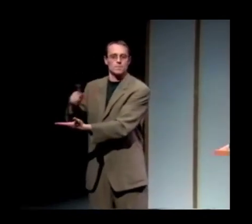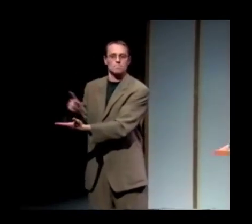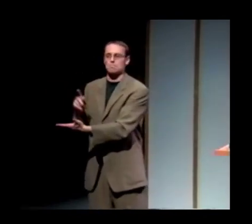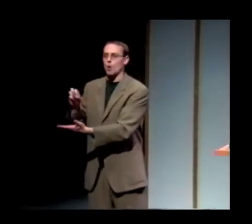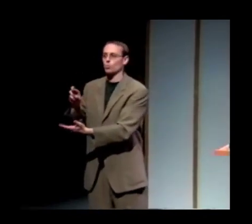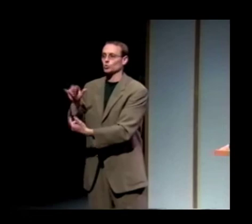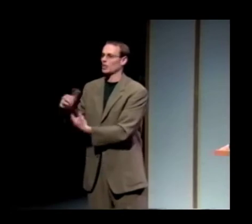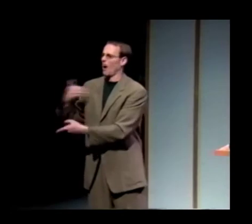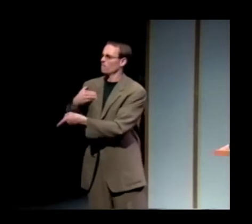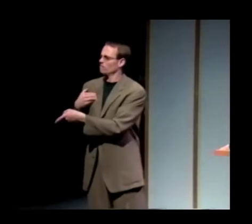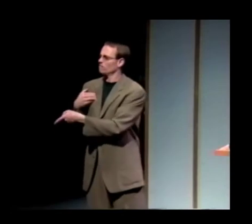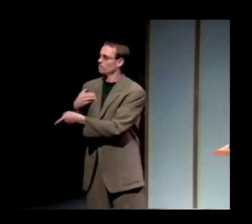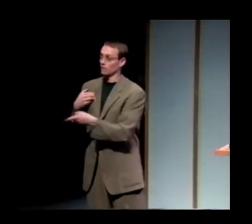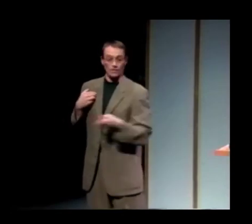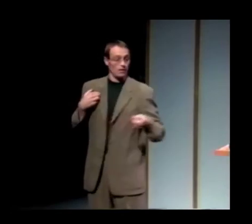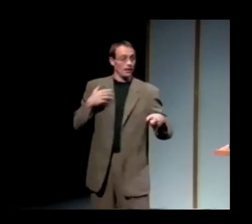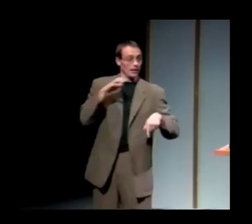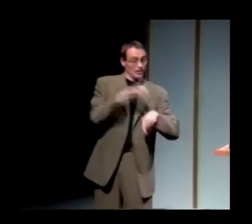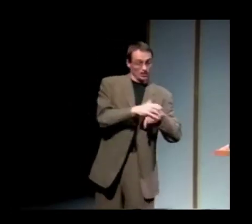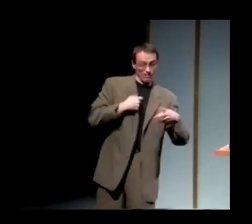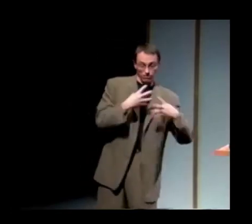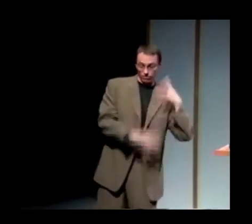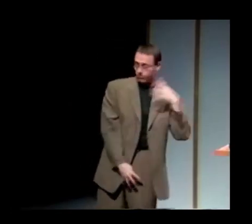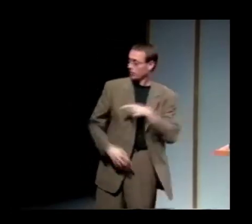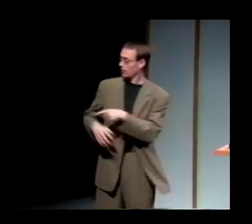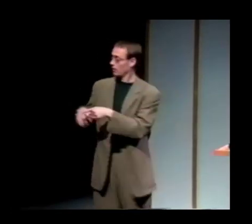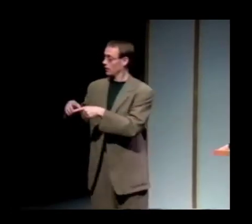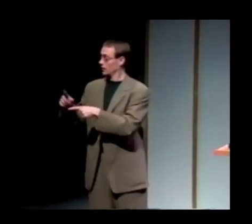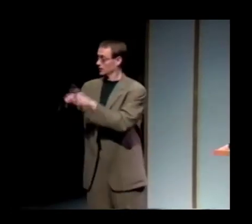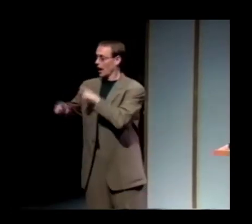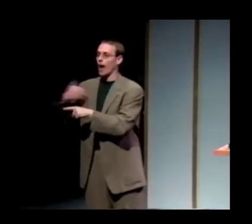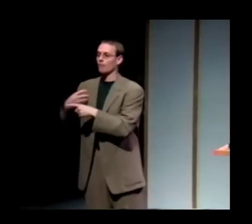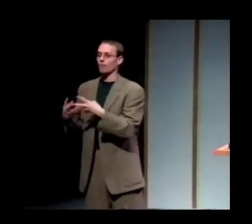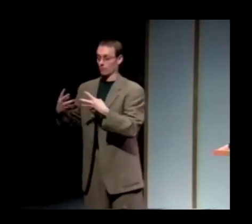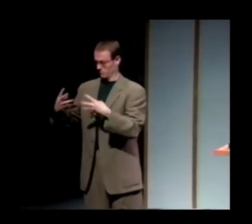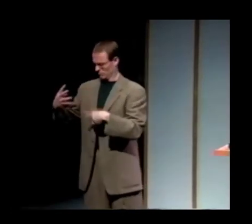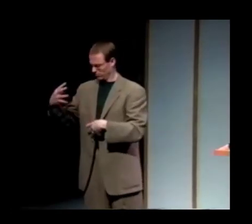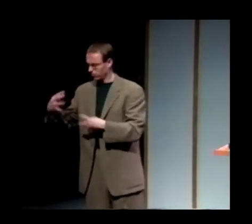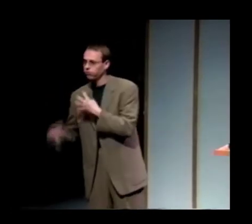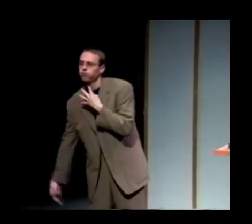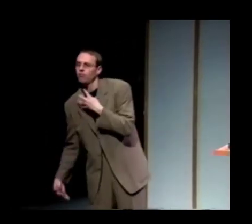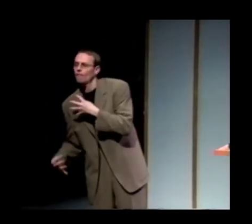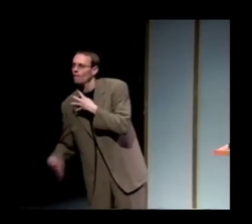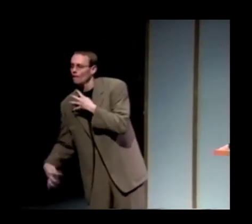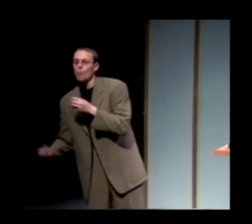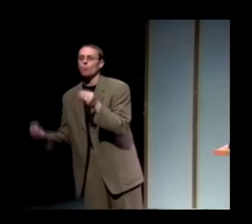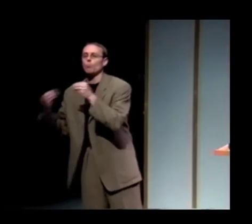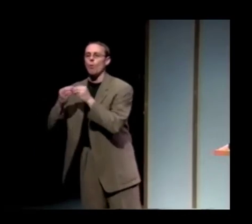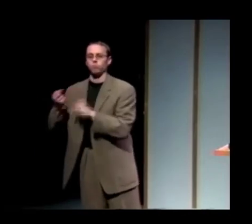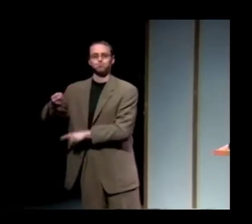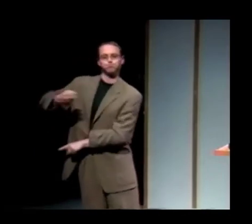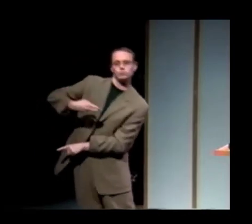SO WE HAVE-- THE SIGN HAS MEANING SO THAT THERE IS POETRY, SO THE BENEFITS OF ANALYZING THIS MEANS